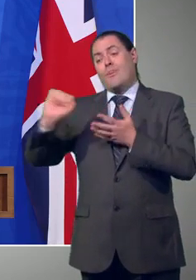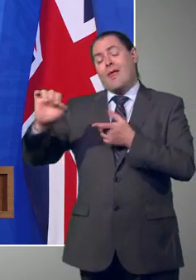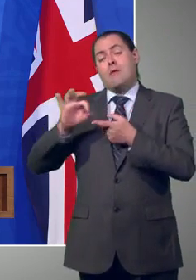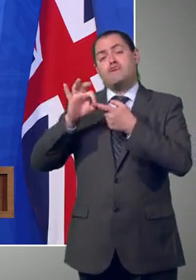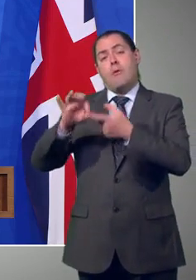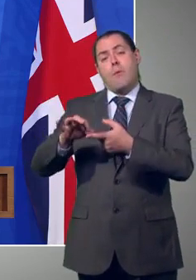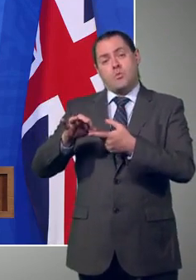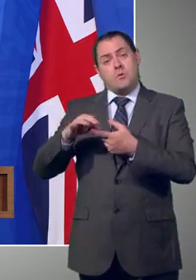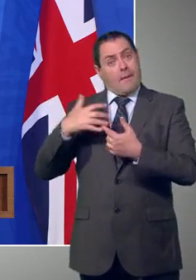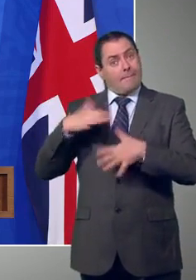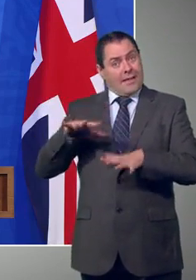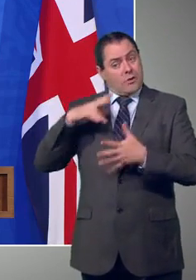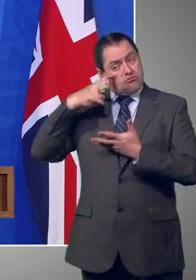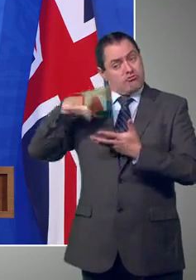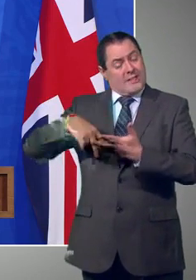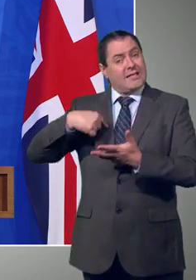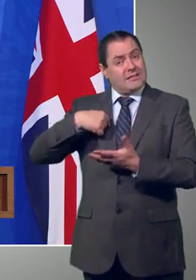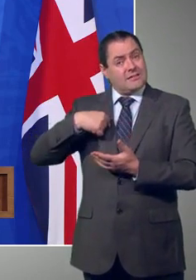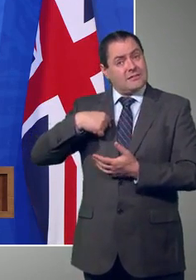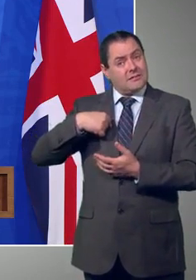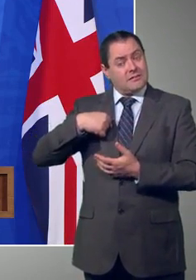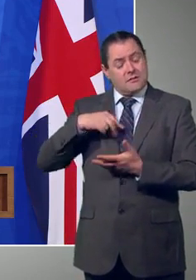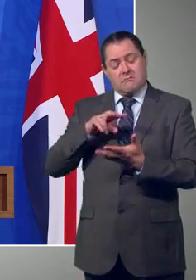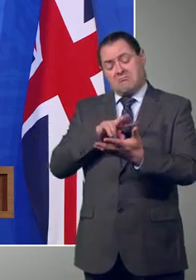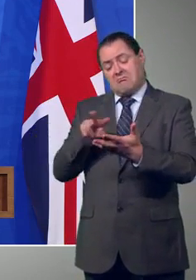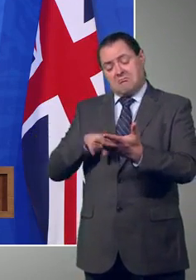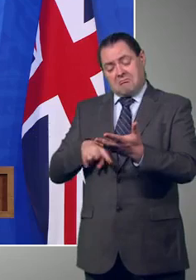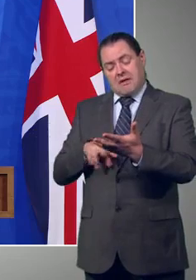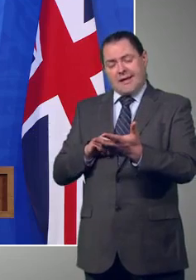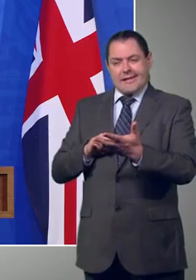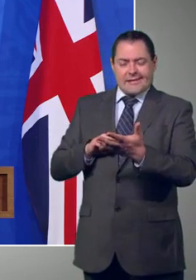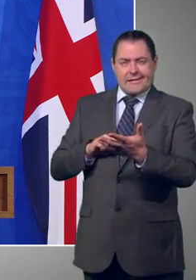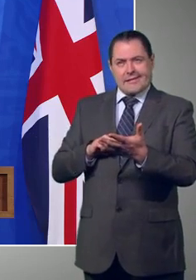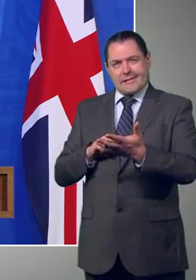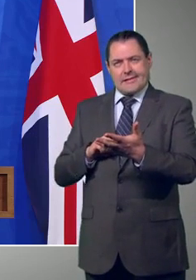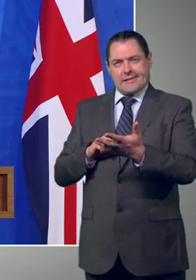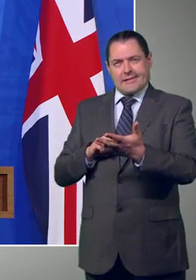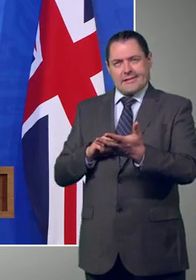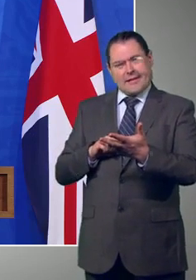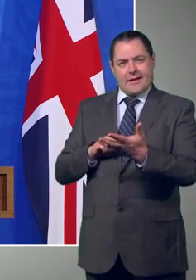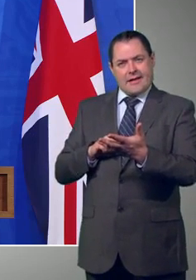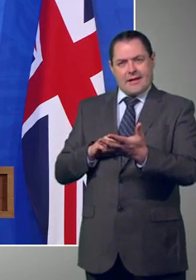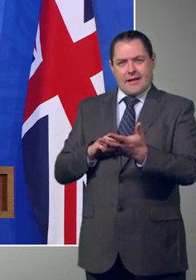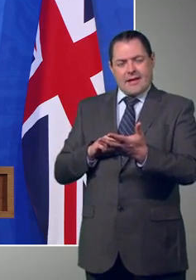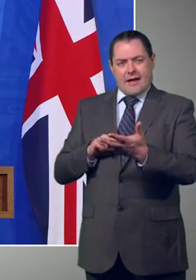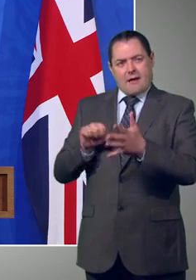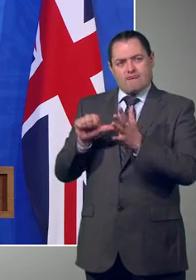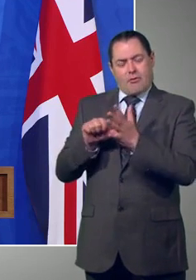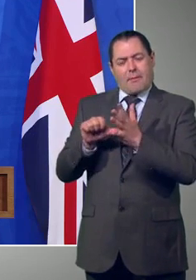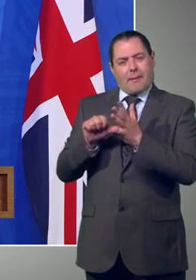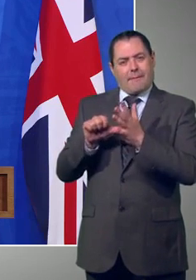terms of vaccinations at the moment not everybody. has been